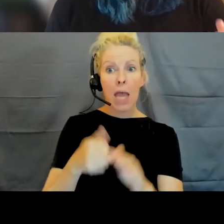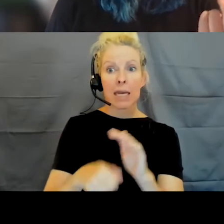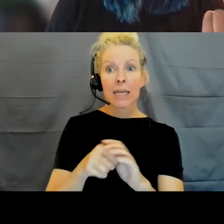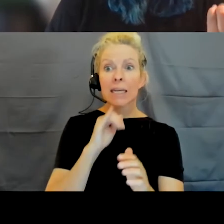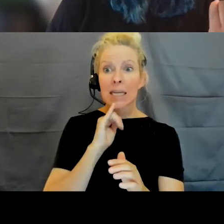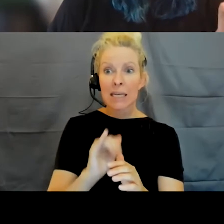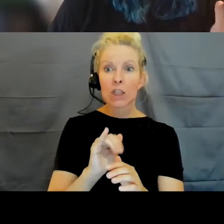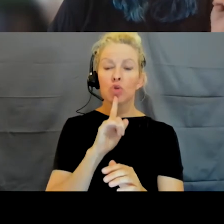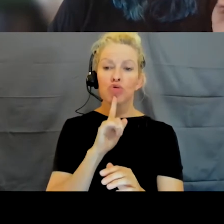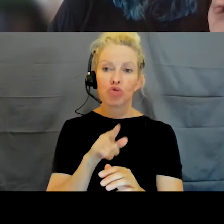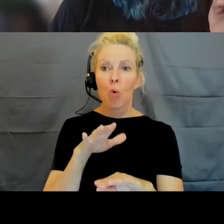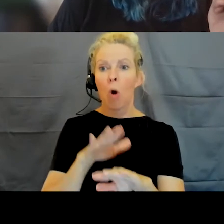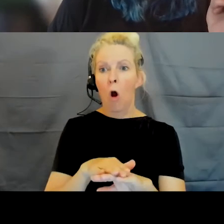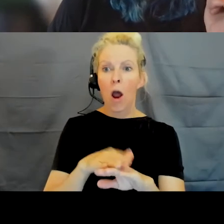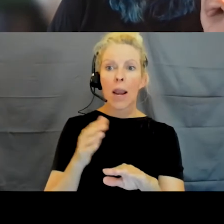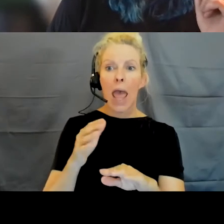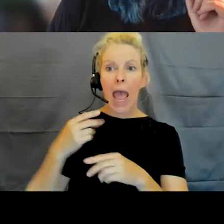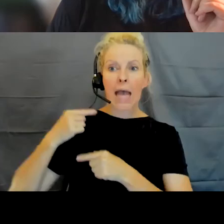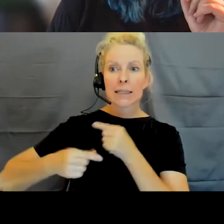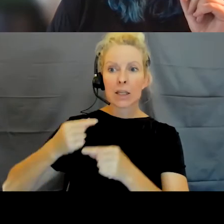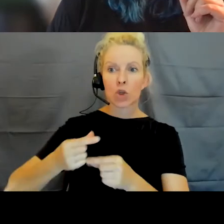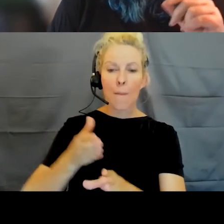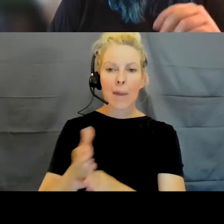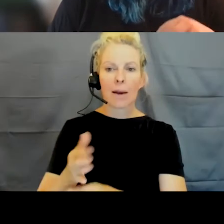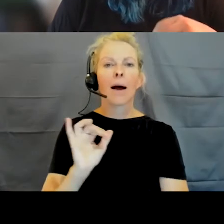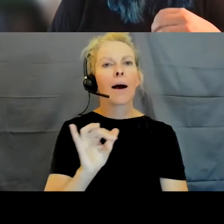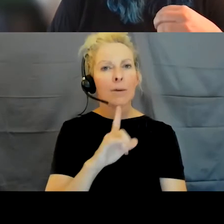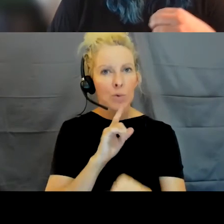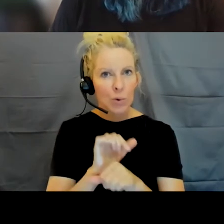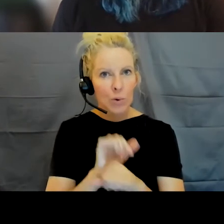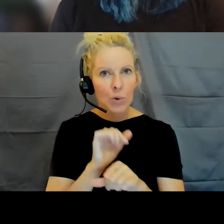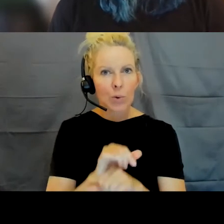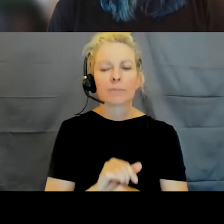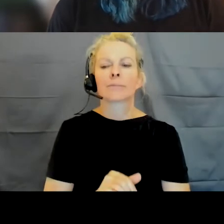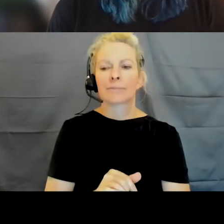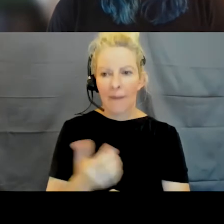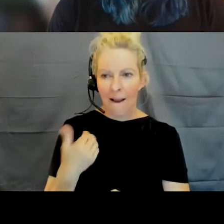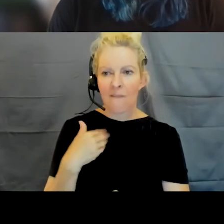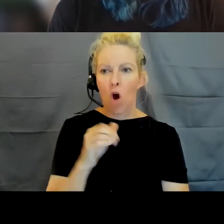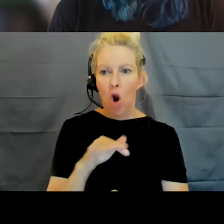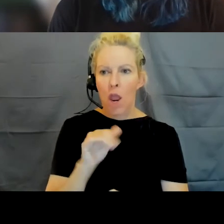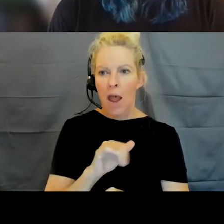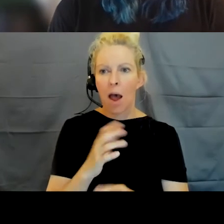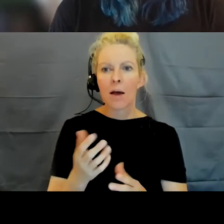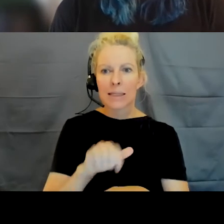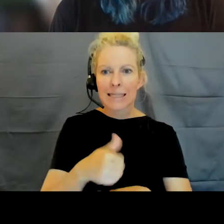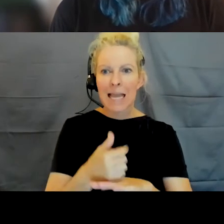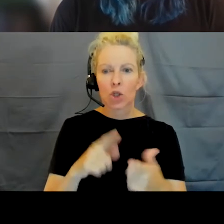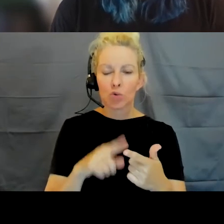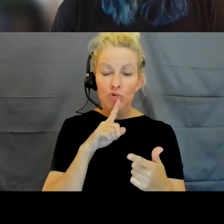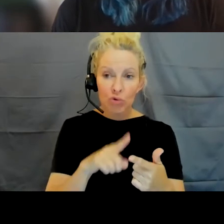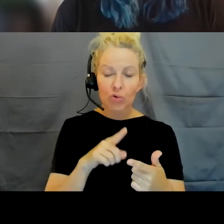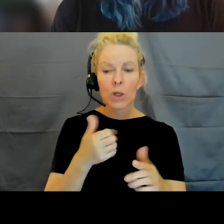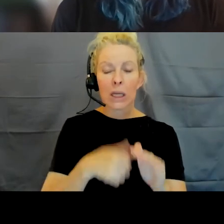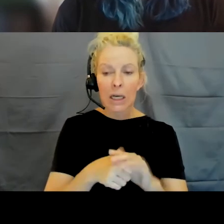look in my code, sure enough, aria-hidden set to true and this is going to be a problem. We